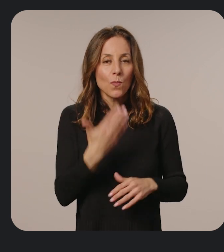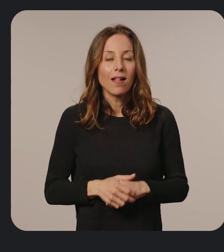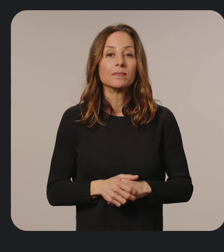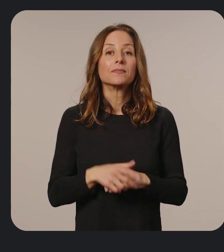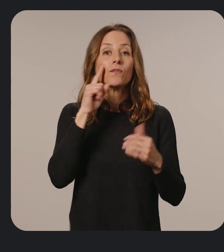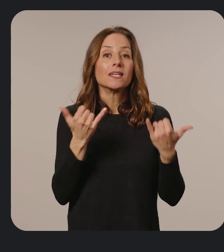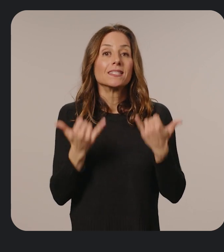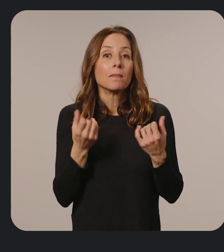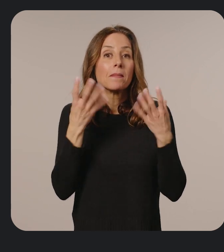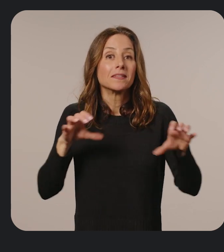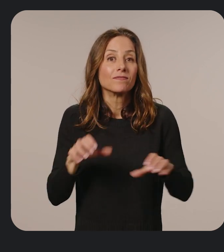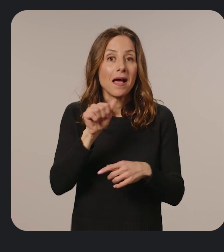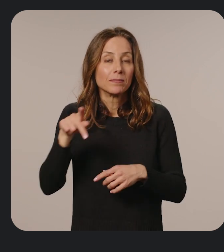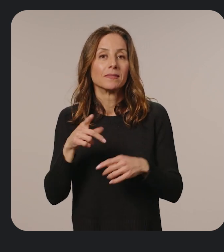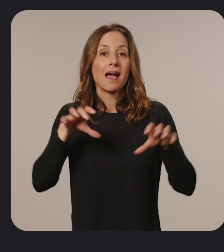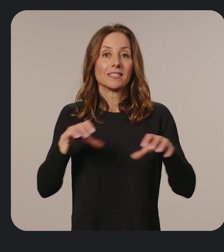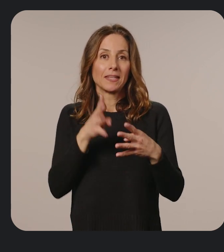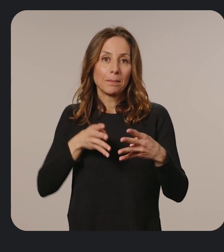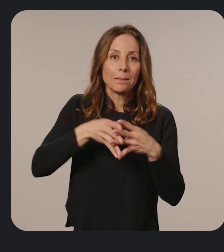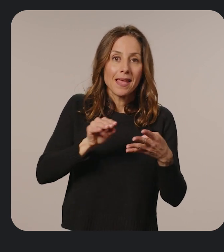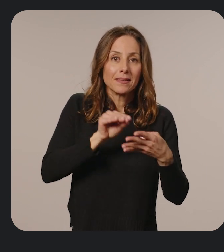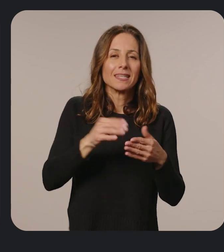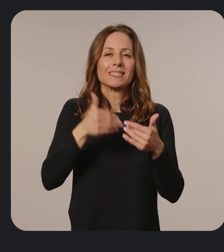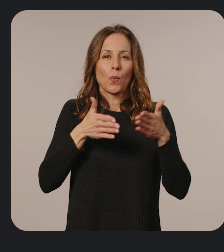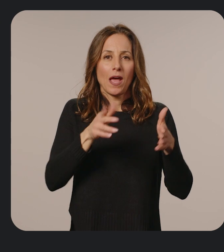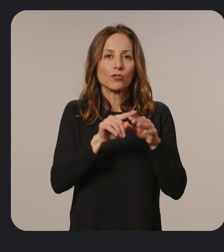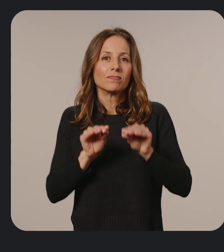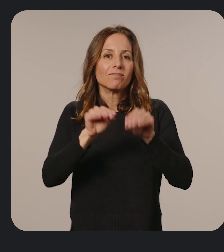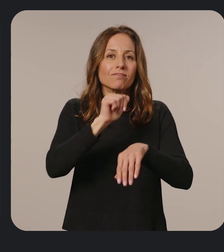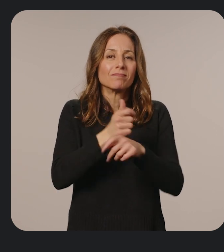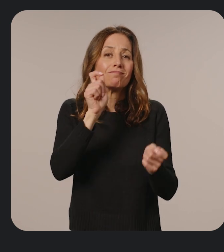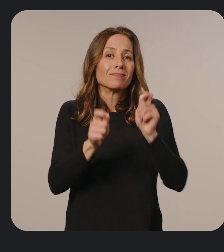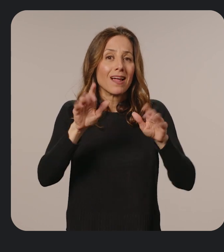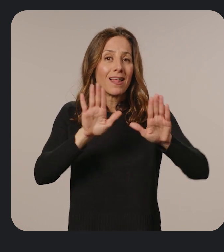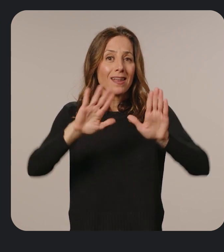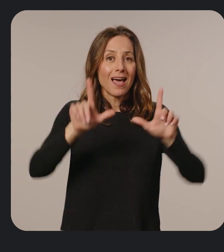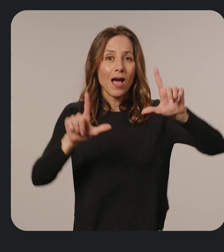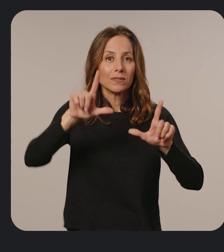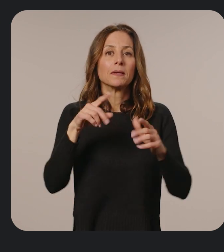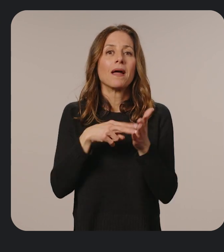For existing multi-activity apps, activity embedding is an easy way to implement adaptive layouts by allowing more than one activity